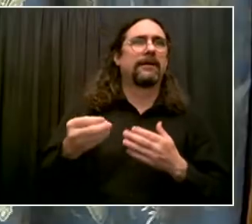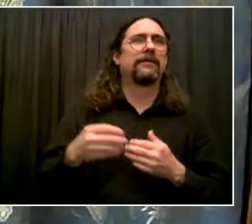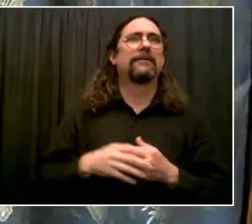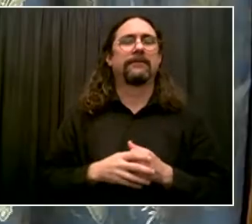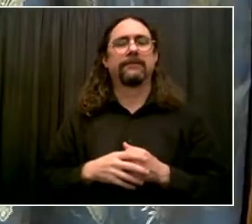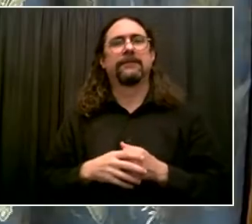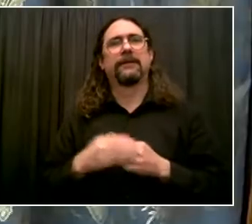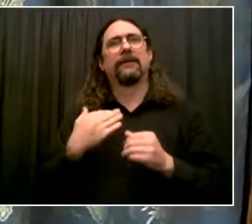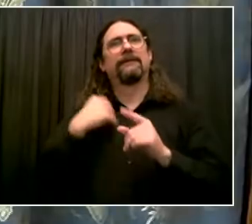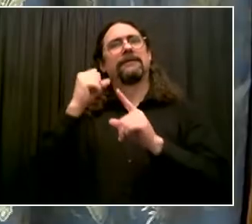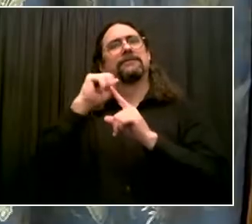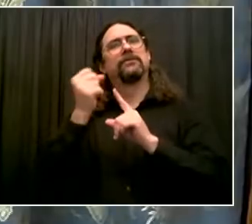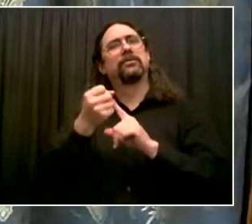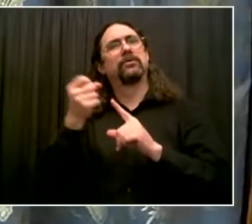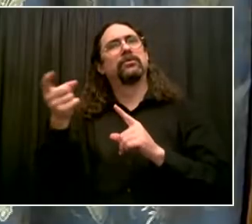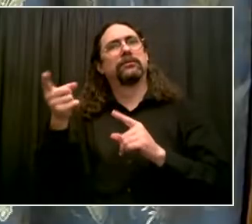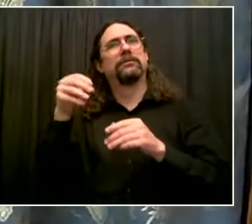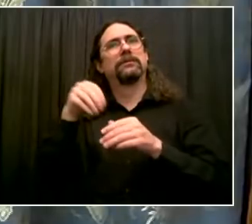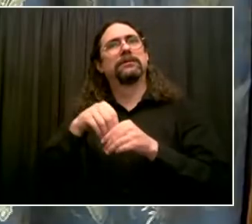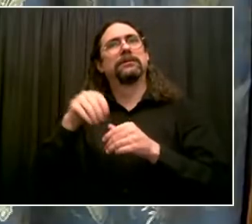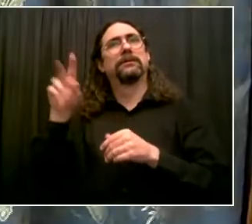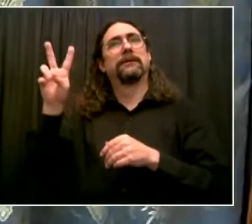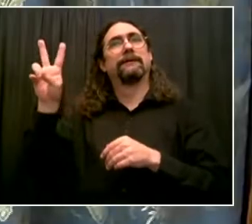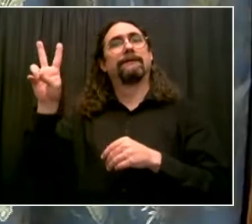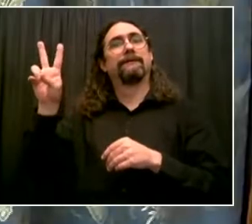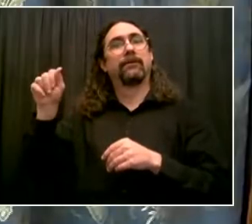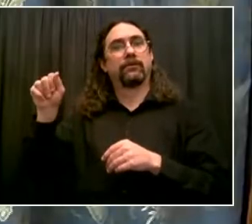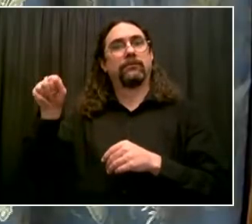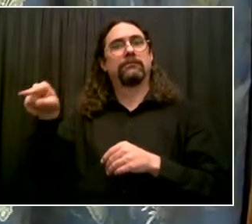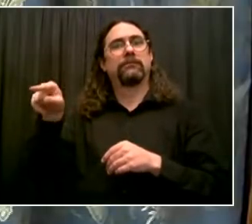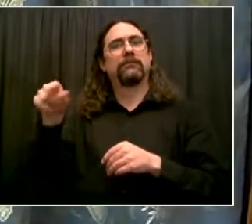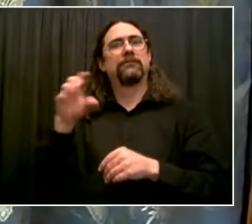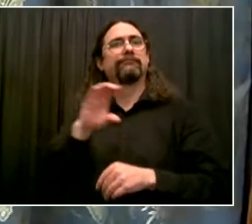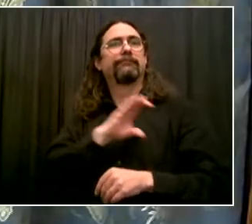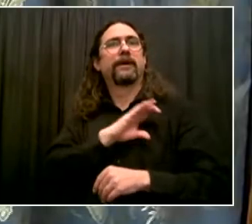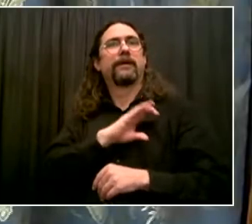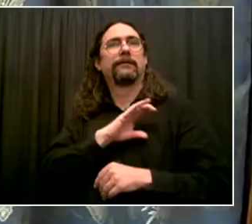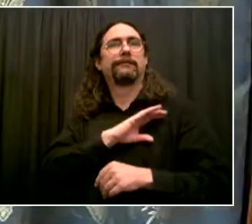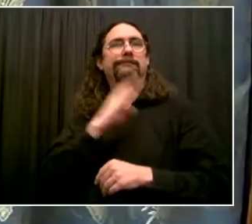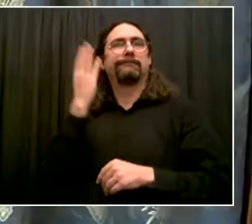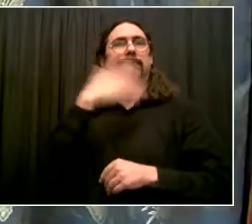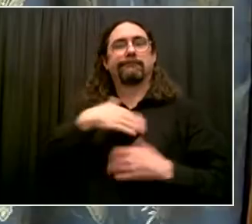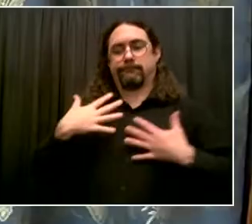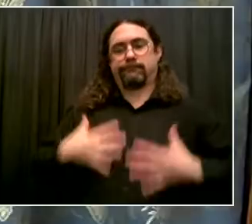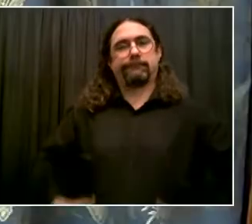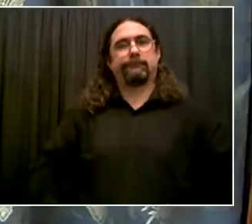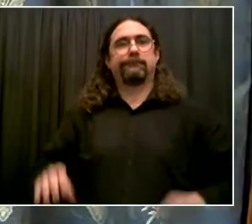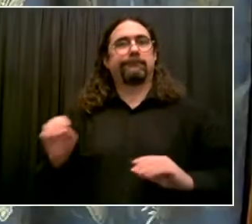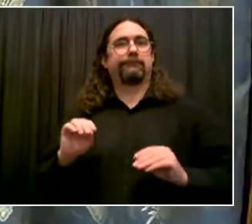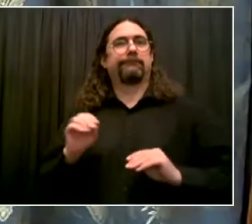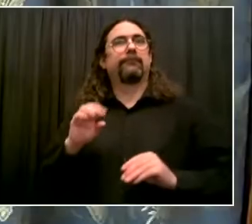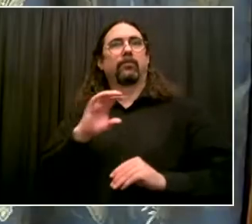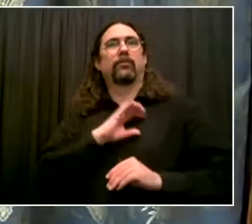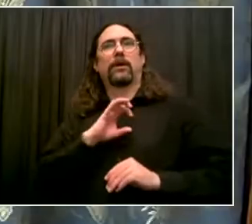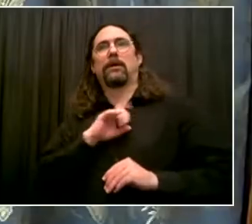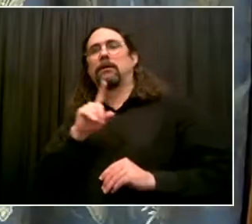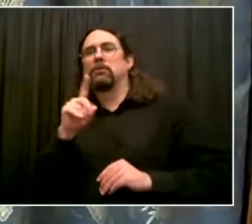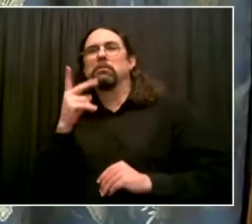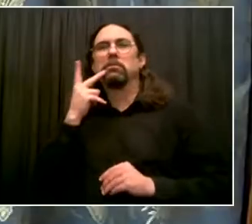A FEW MONTHS AGO WITH THE NYPD AND AN AMAZING UNDERCOVER OFFICER WORKING WITH SOMEONE